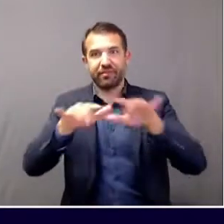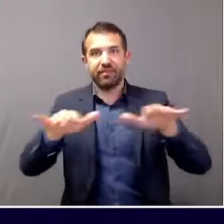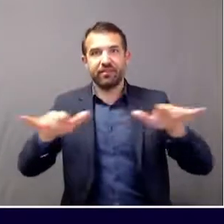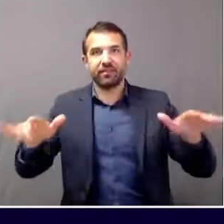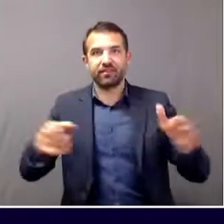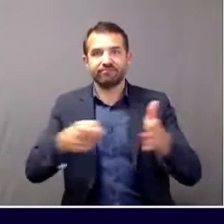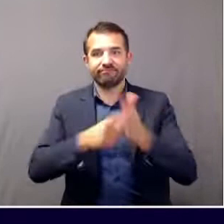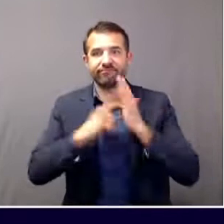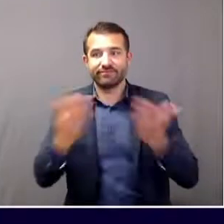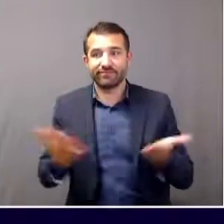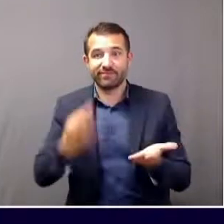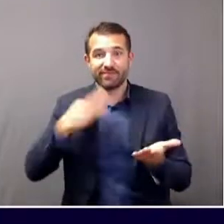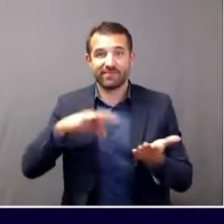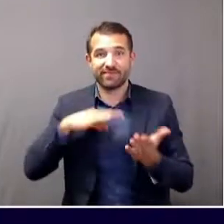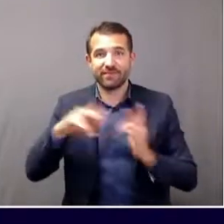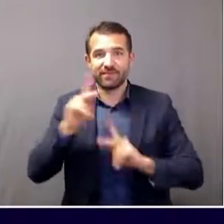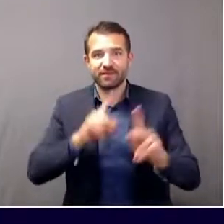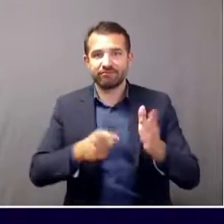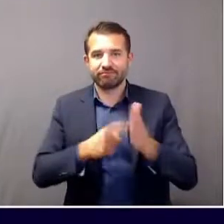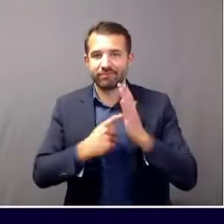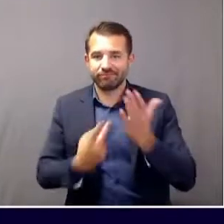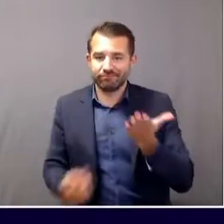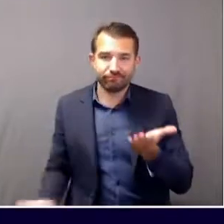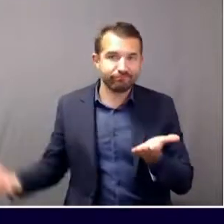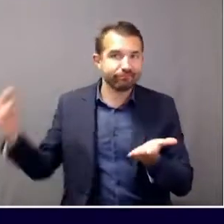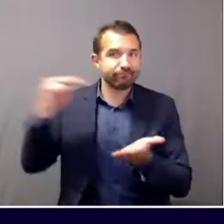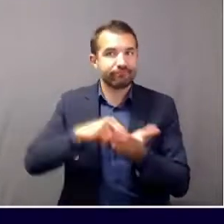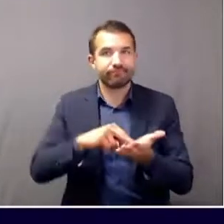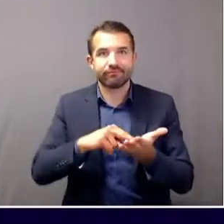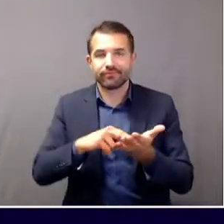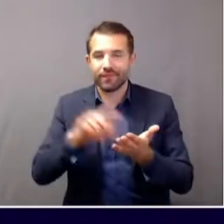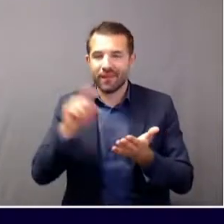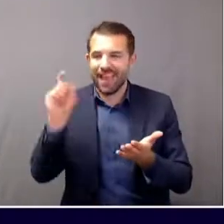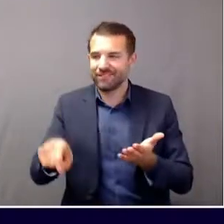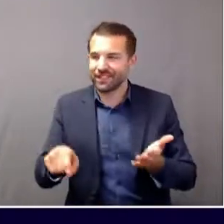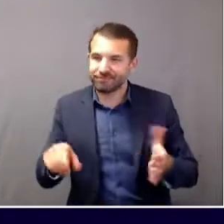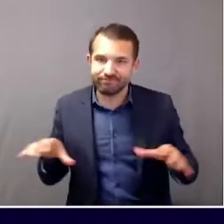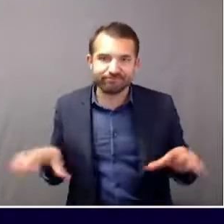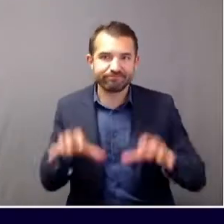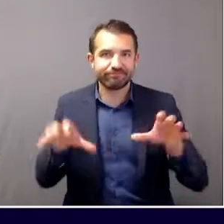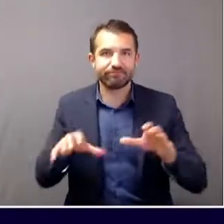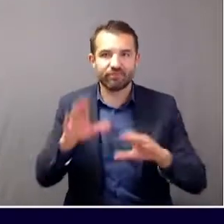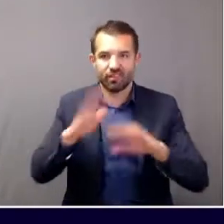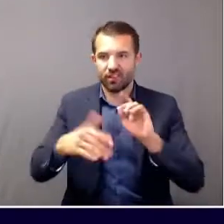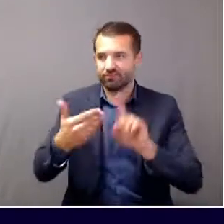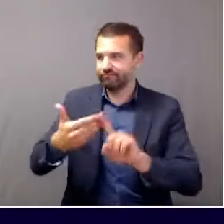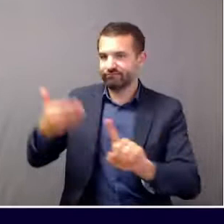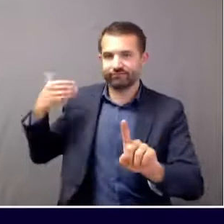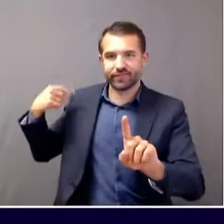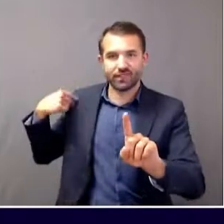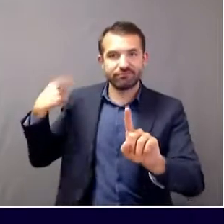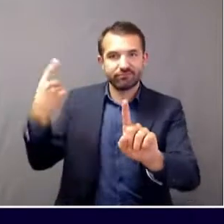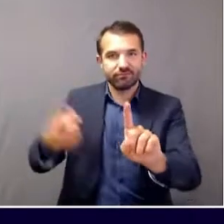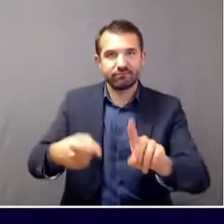I'm any other in our lifetimes